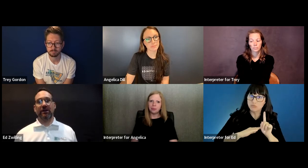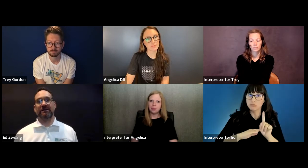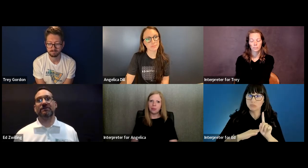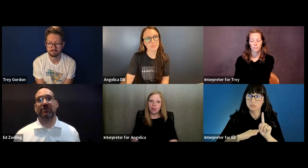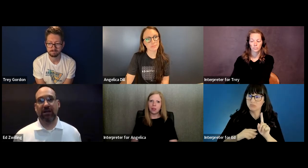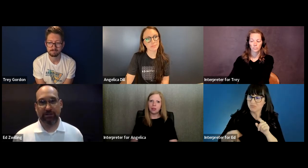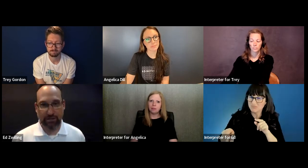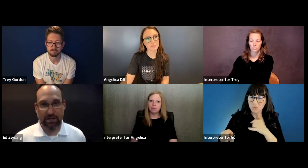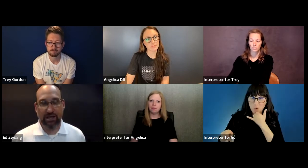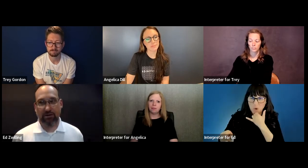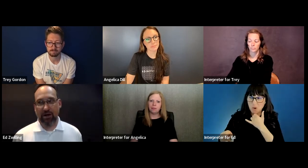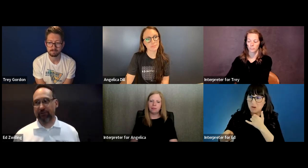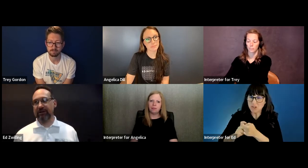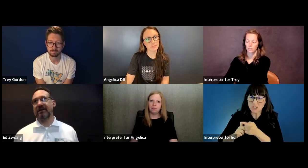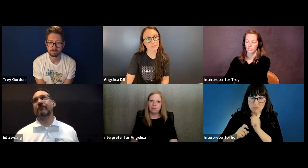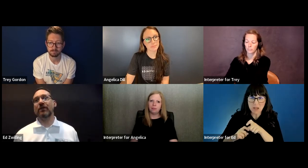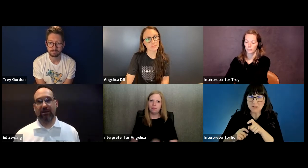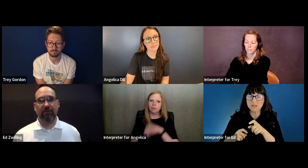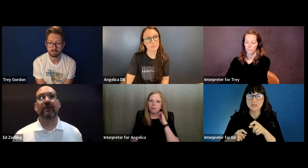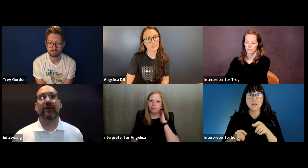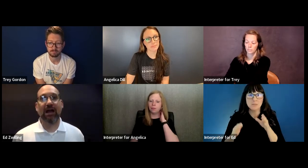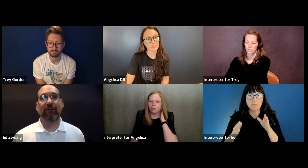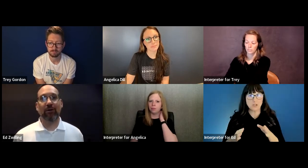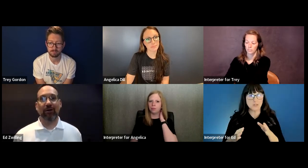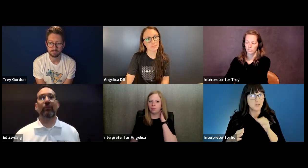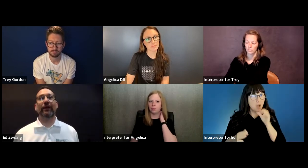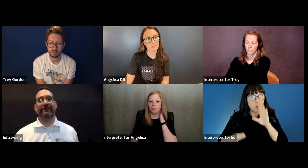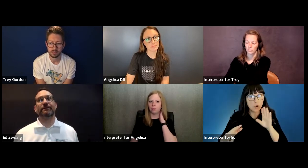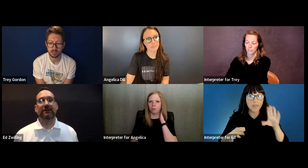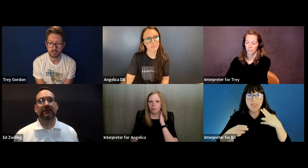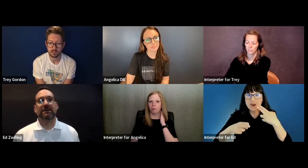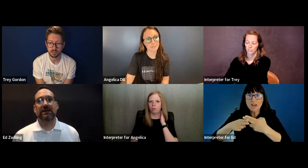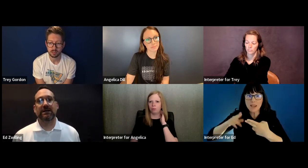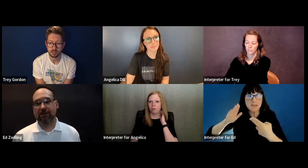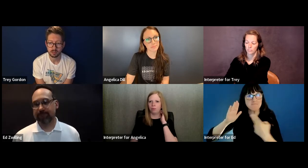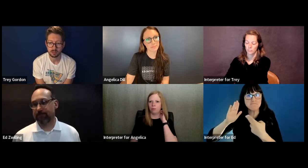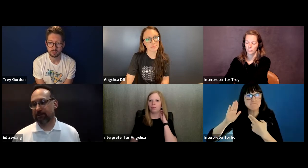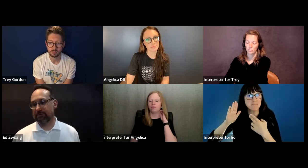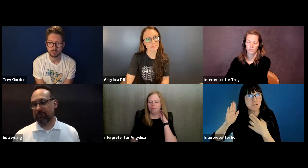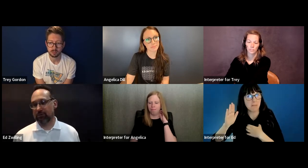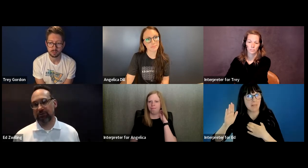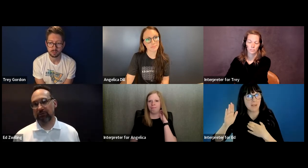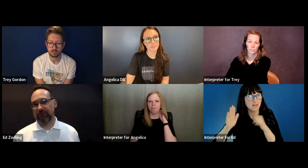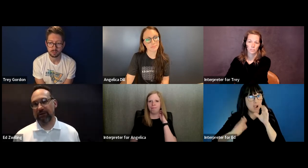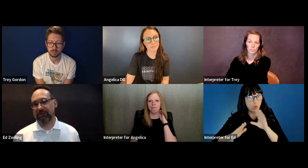and it needs to change and are not afraid to have their name out there on a complaint to to affect